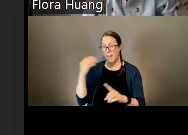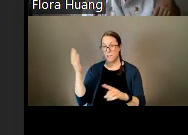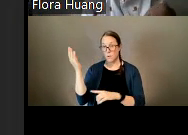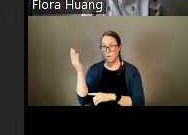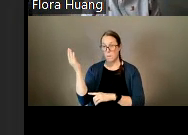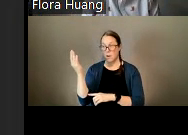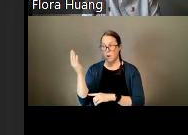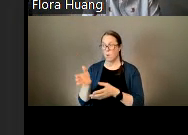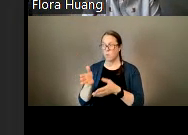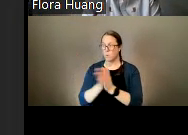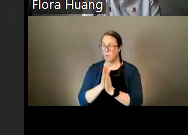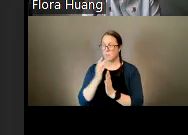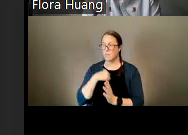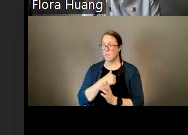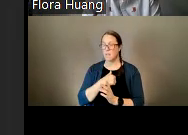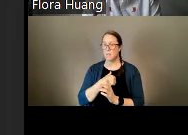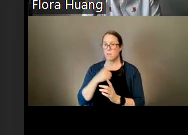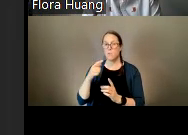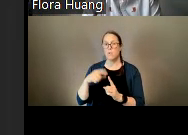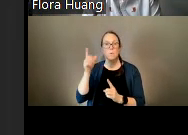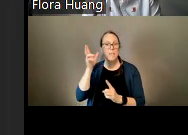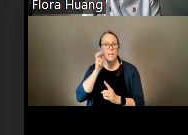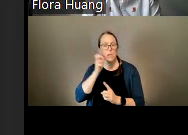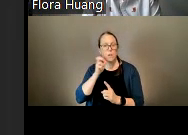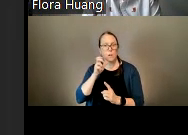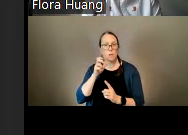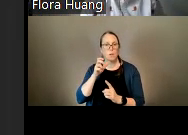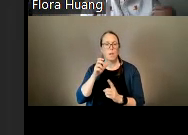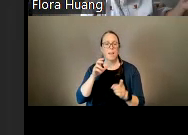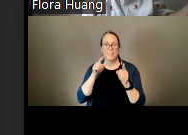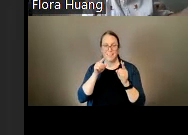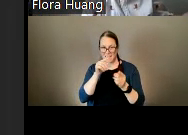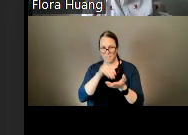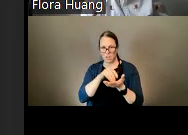Someone wanted to hear the demo document read by my screen reader.